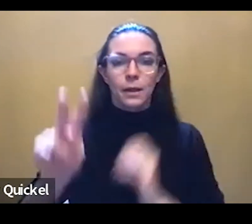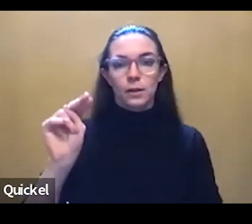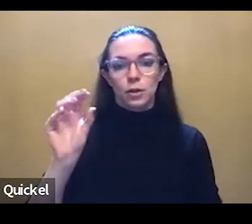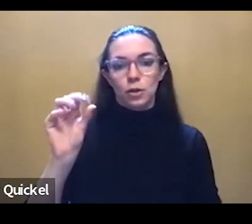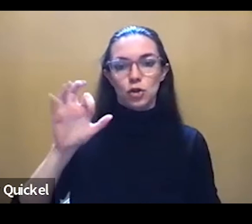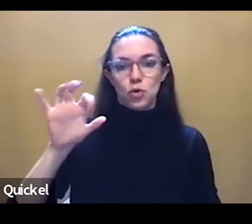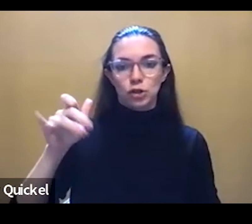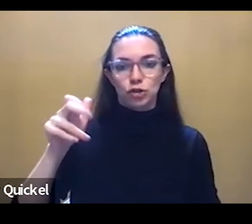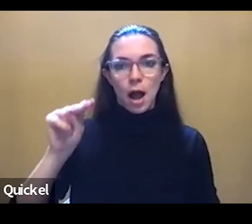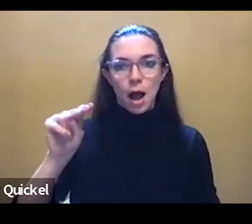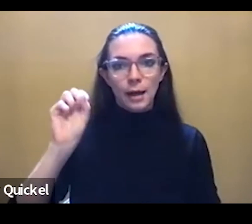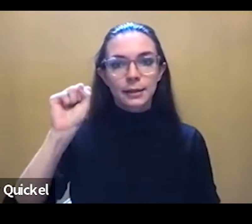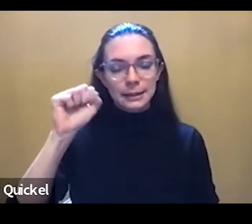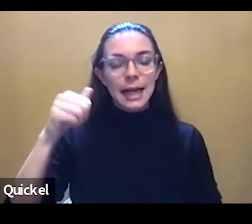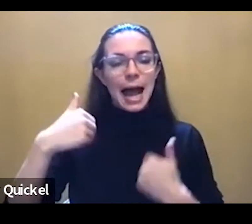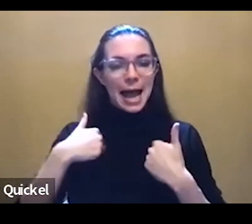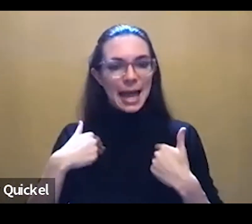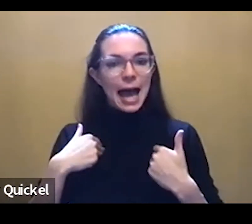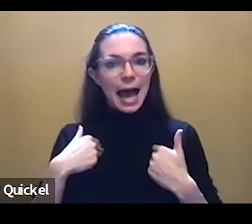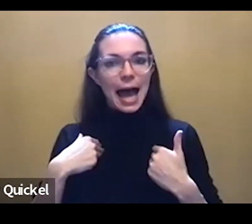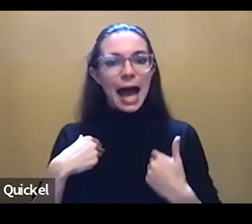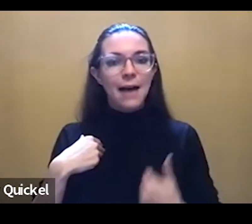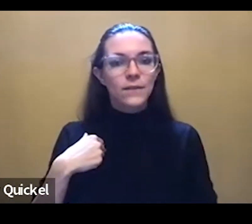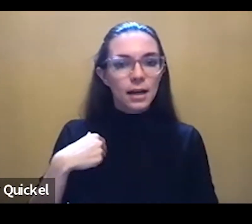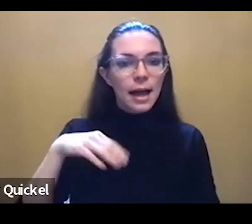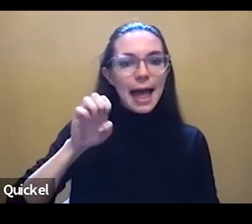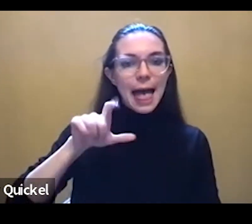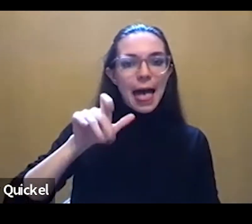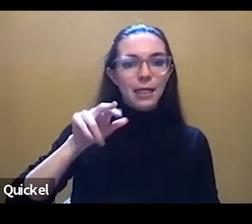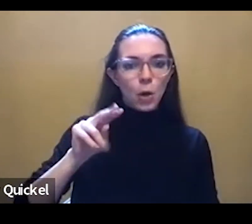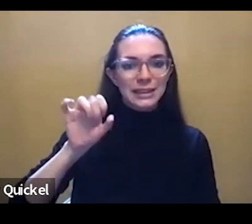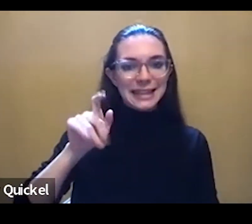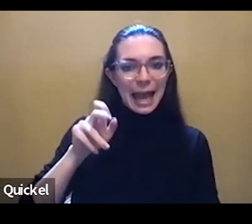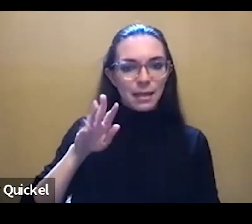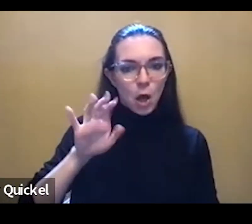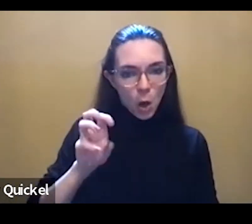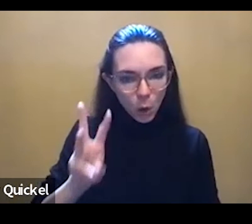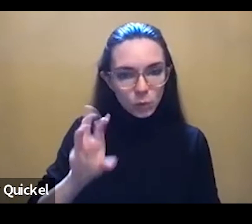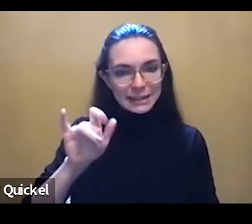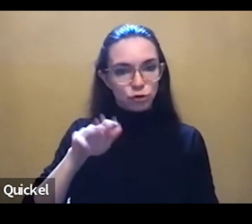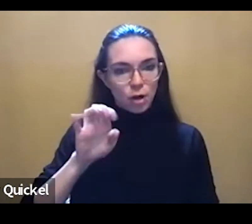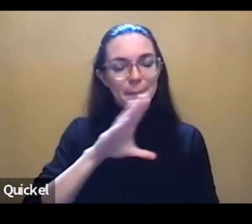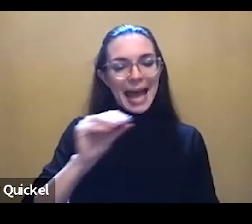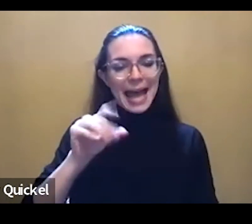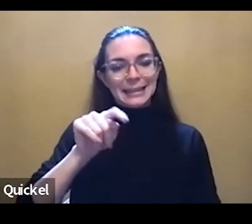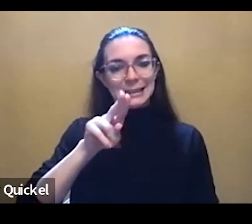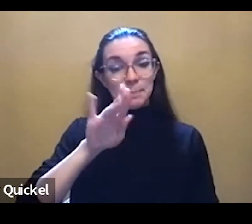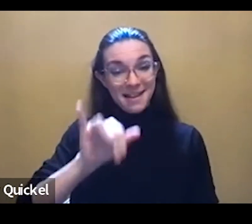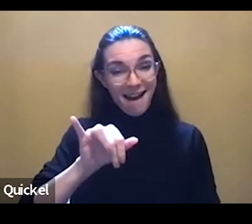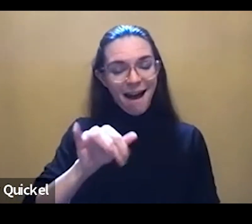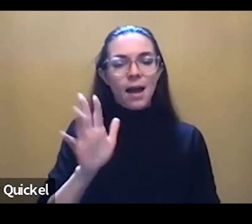So I have a traumatic brain injury and a syndrome. Going pack a little ways, actually, I spent some time